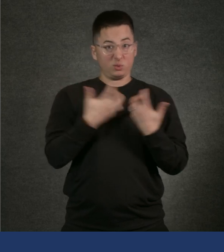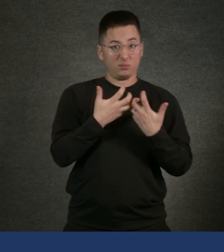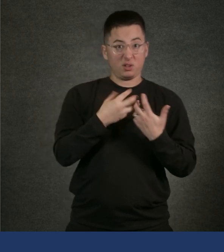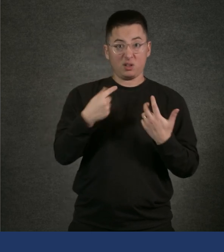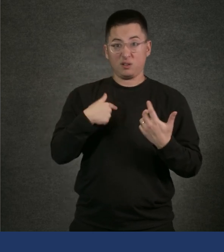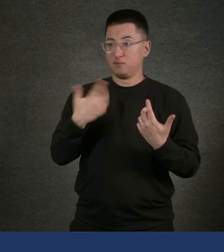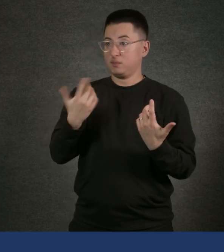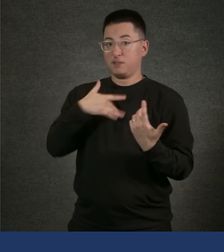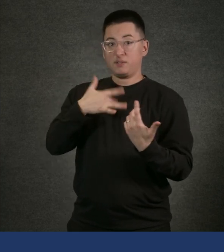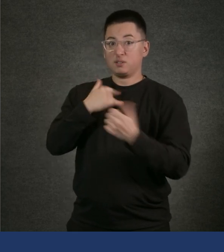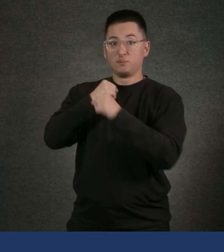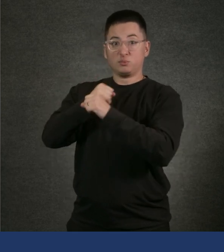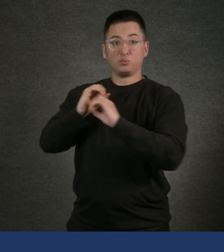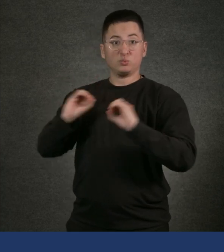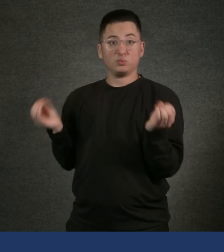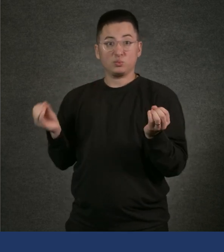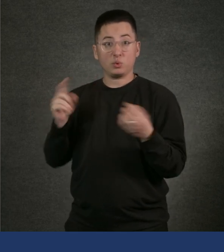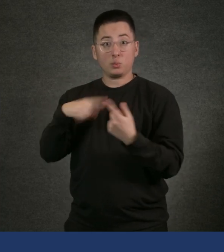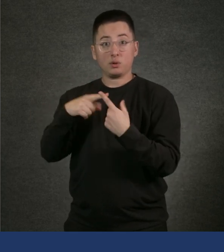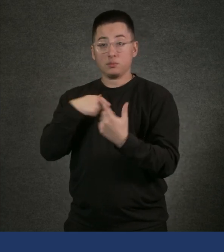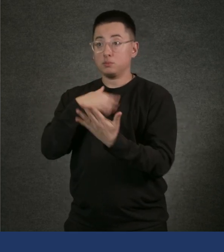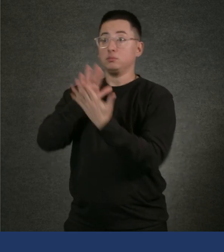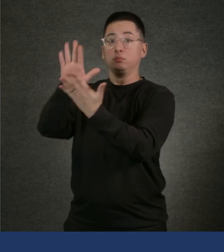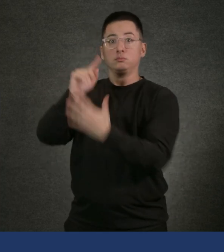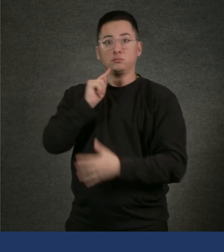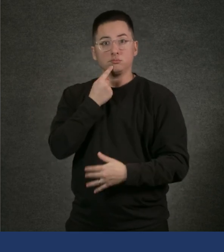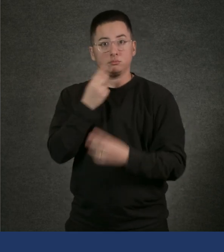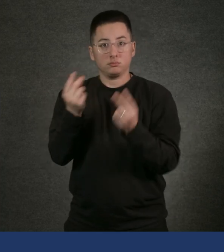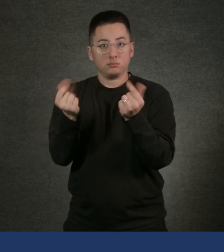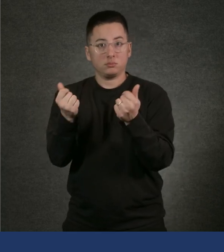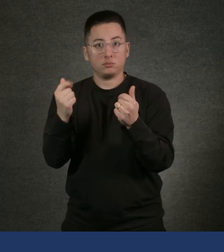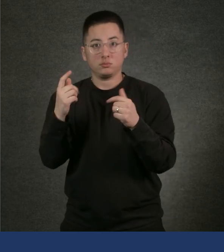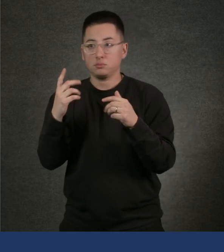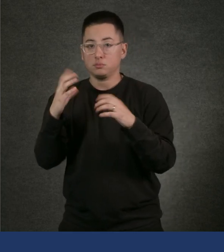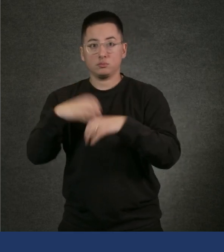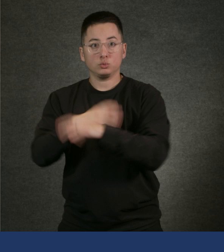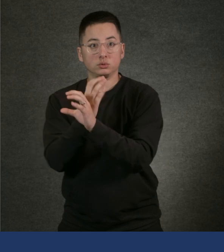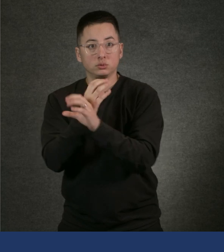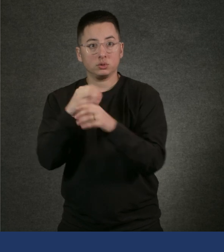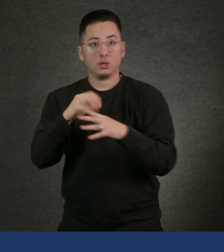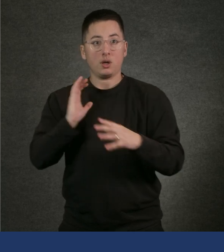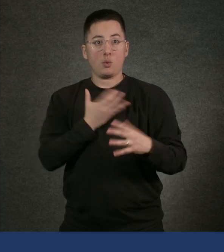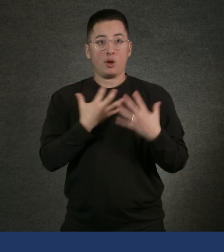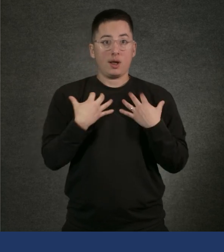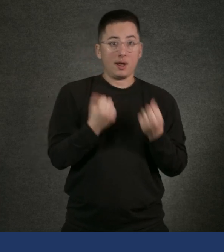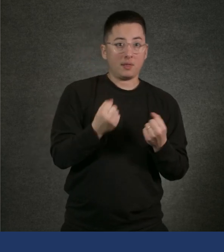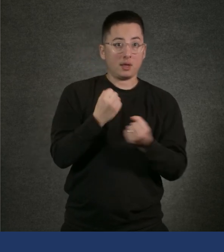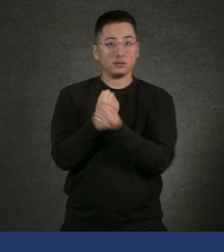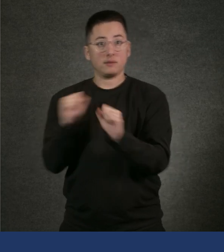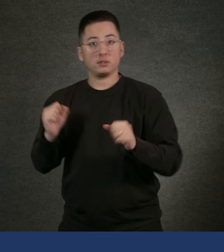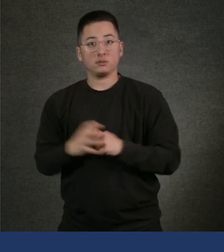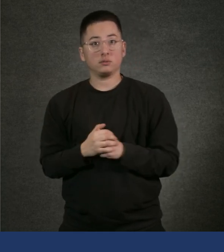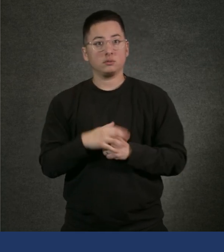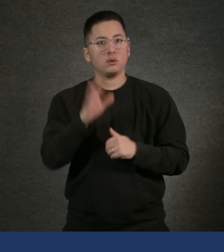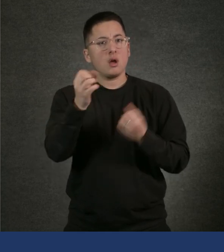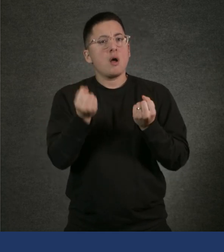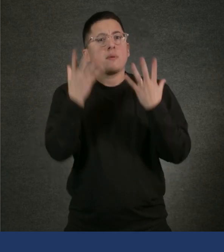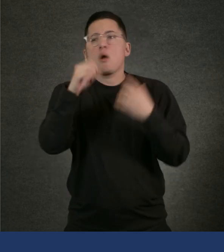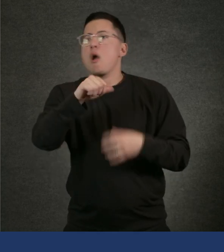How many other Minnesotans are at risk? How many more lives will be lost before action is taken?